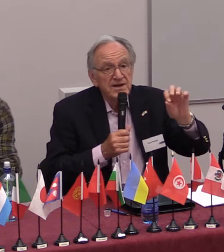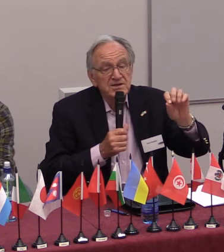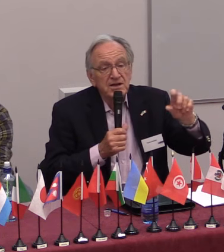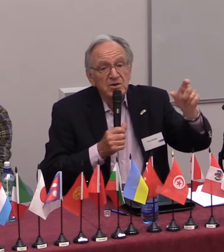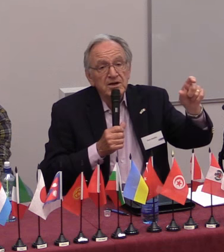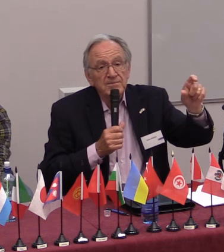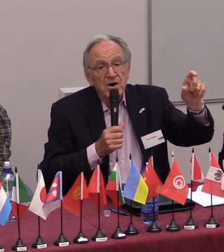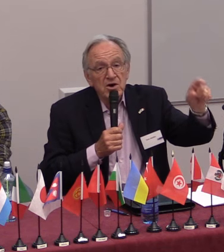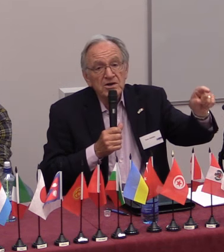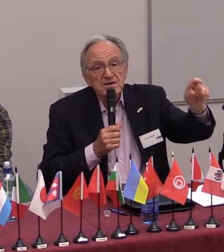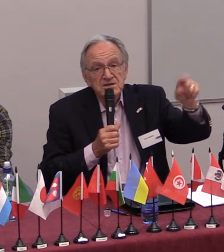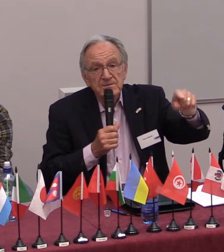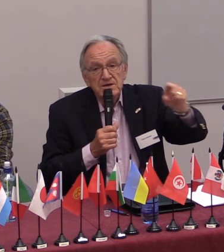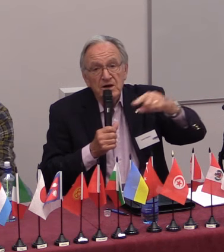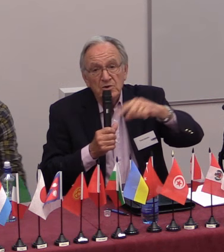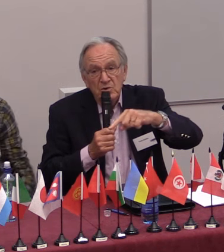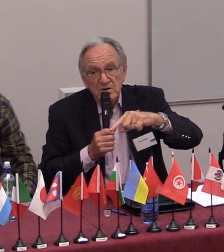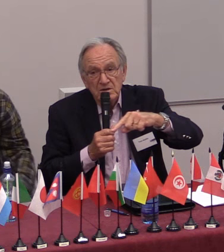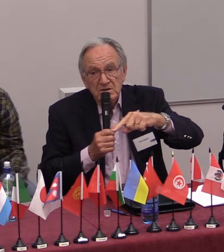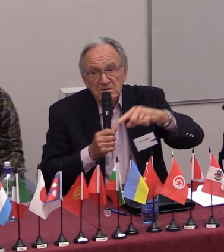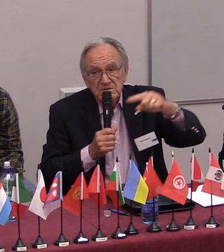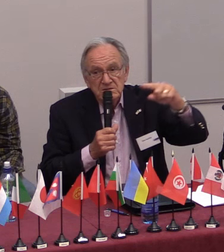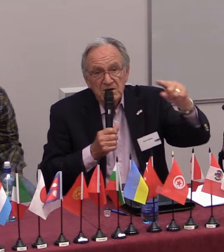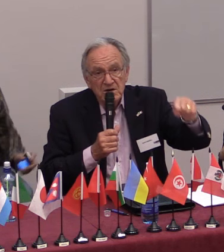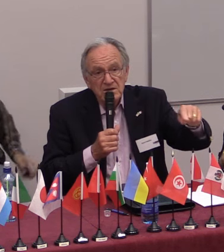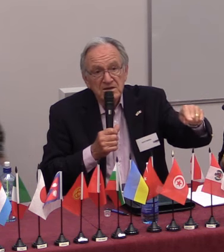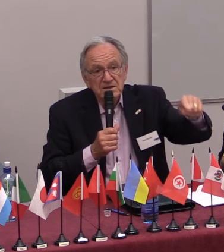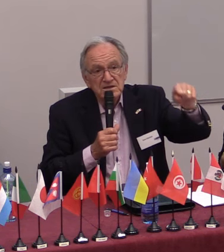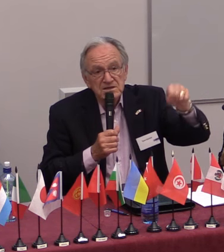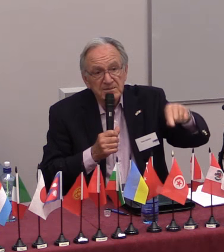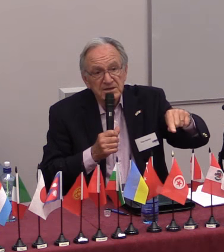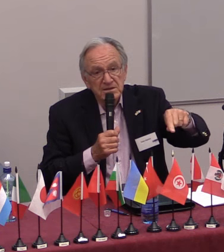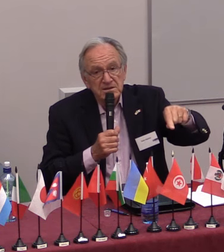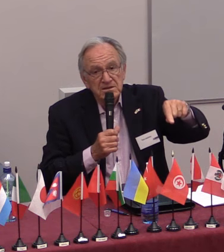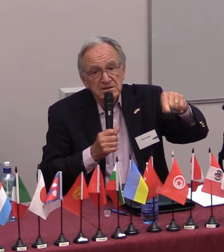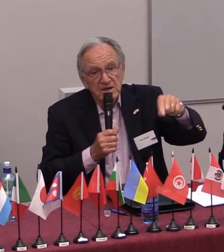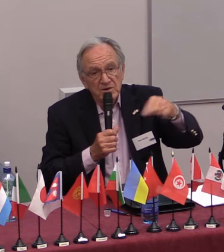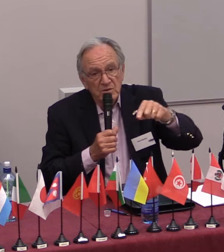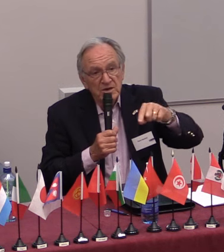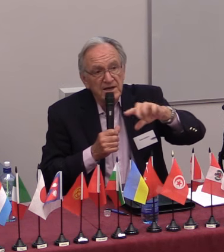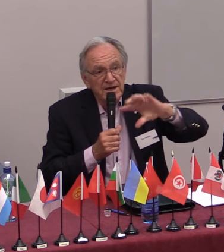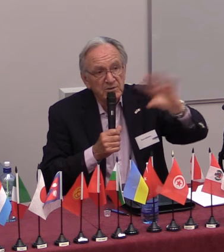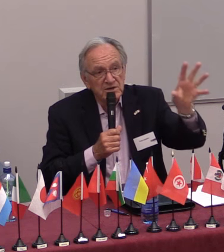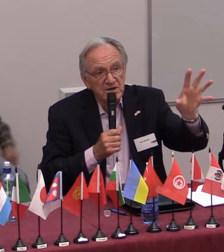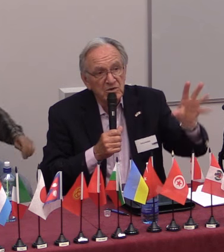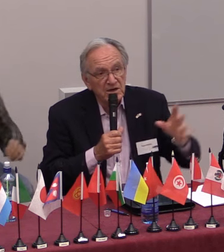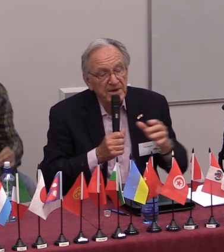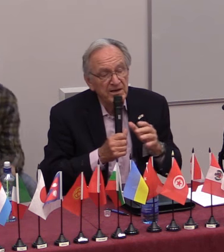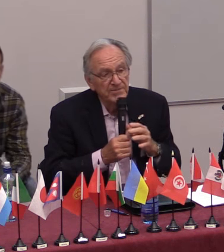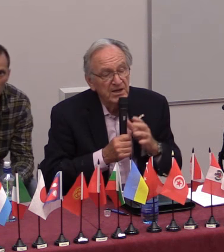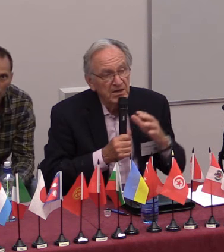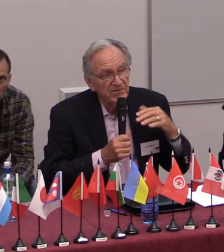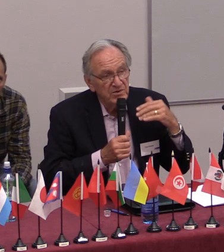Please write this down, look up HarkinSummit.org. And it will tell you all about it. If you